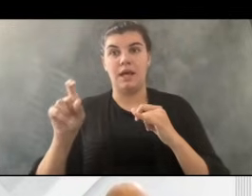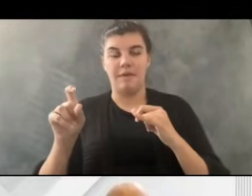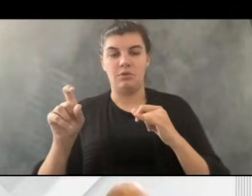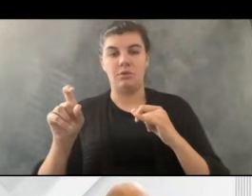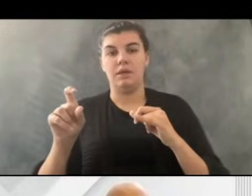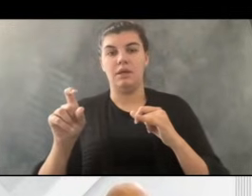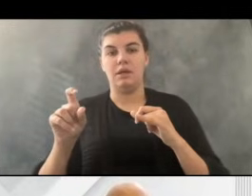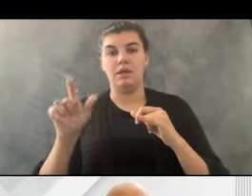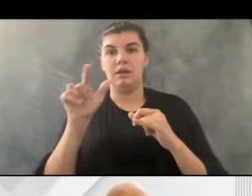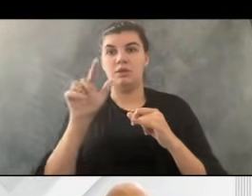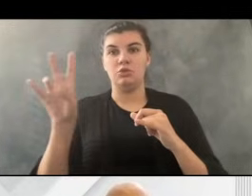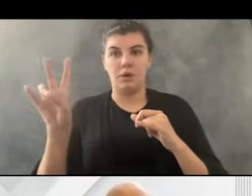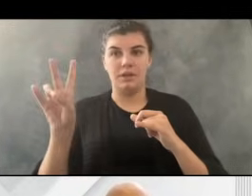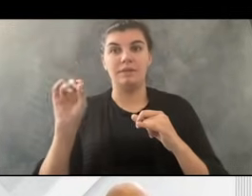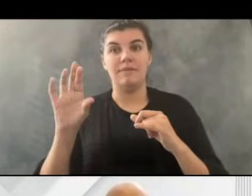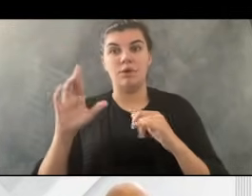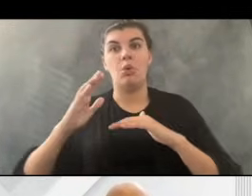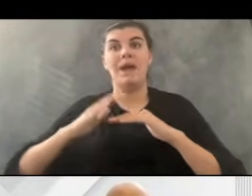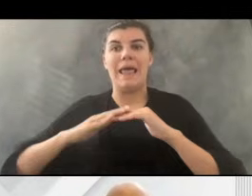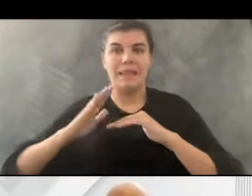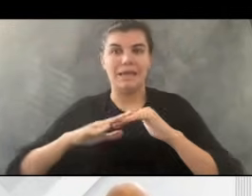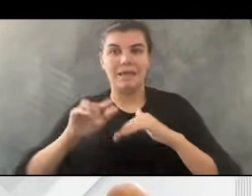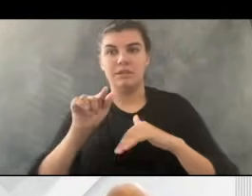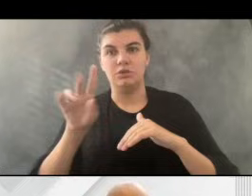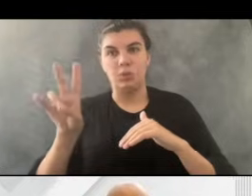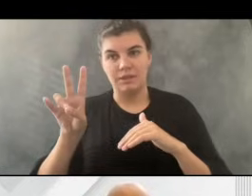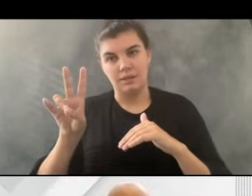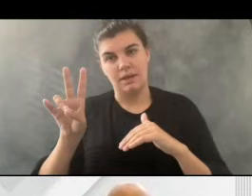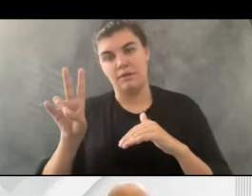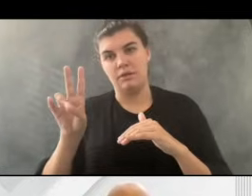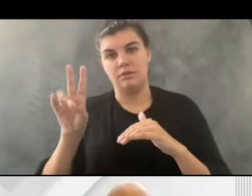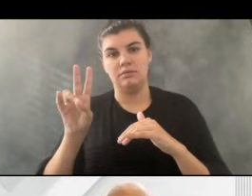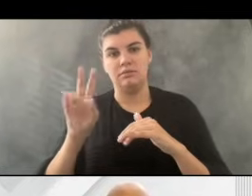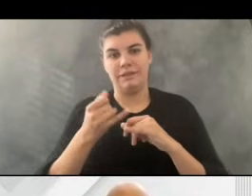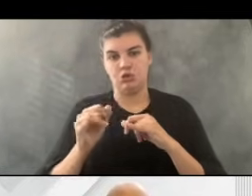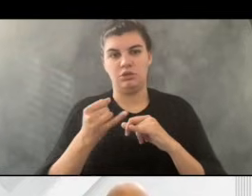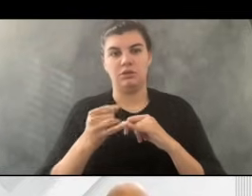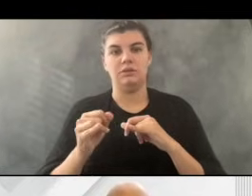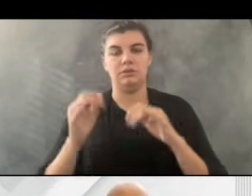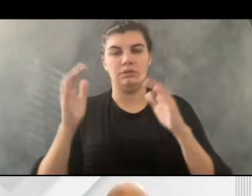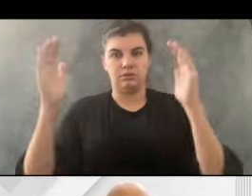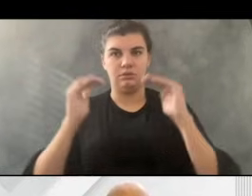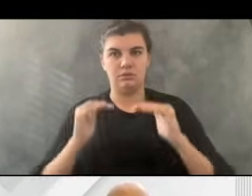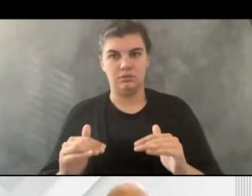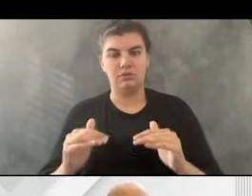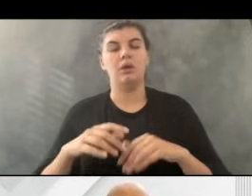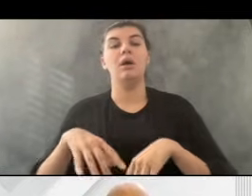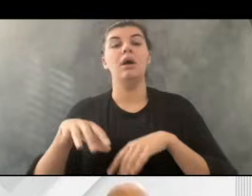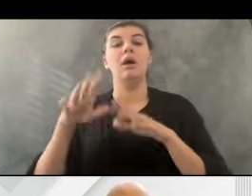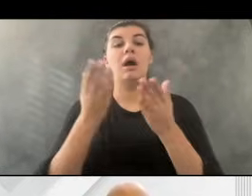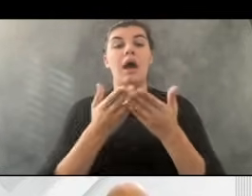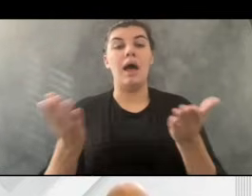27 or at least its detectable edge has to be at 27. Objects mounted with the lowest edge greater than